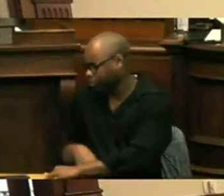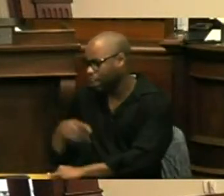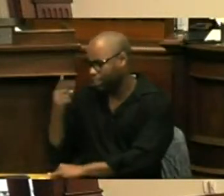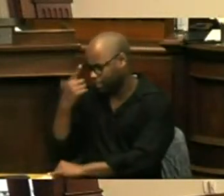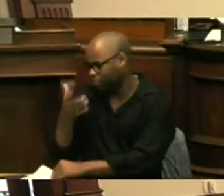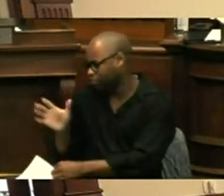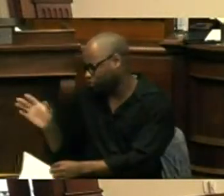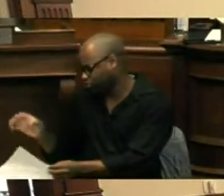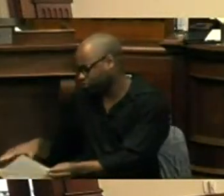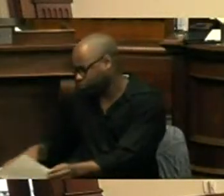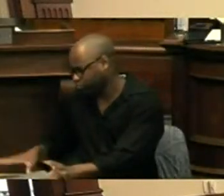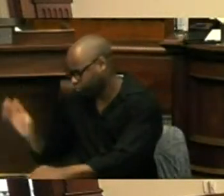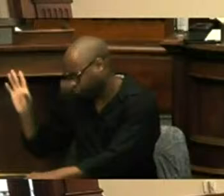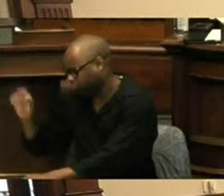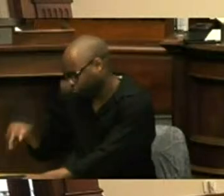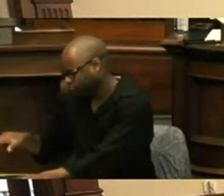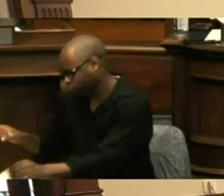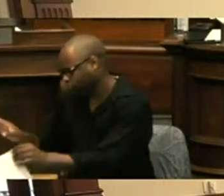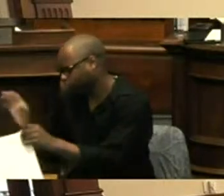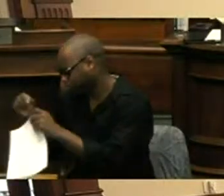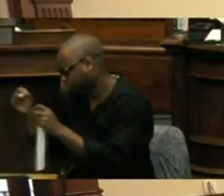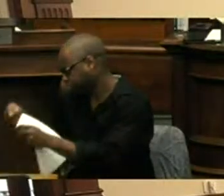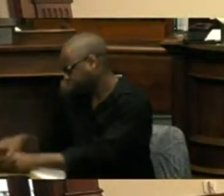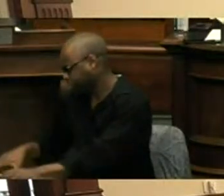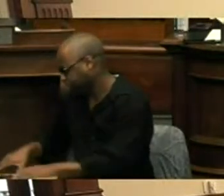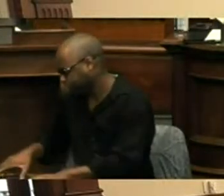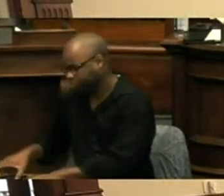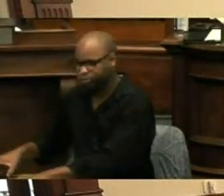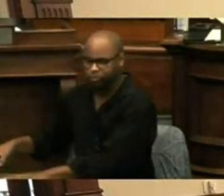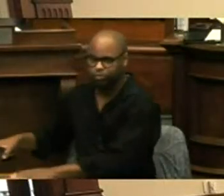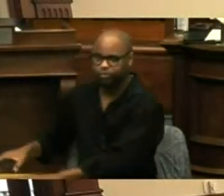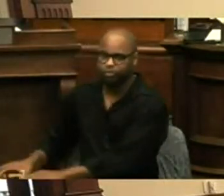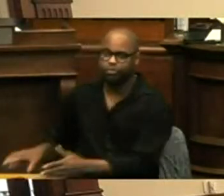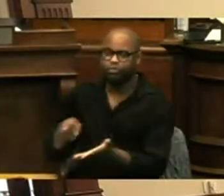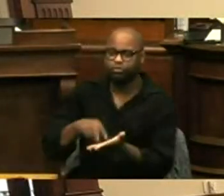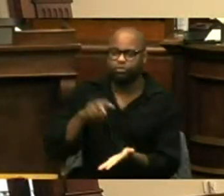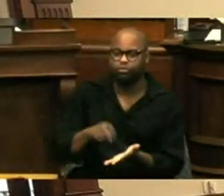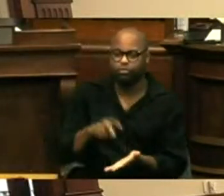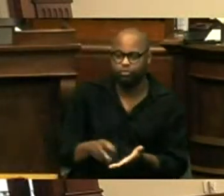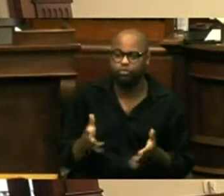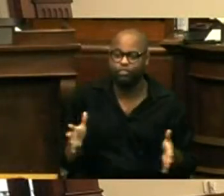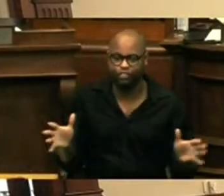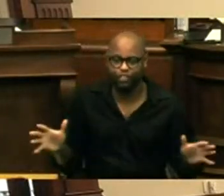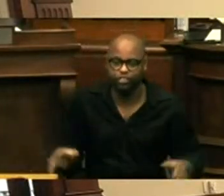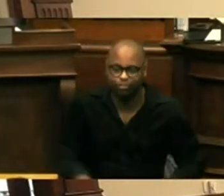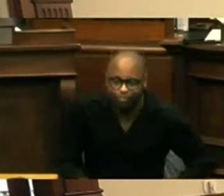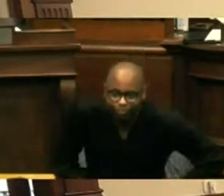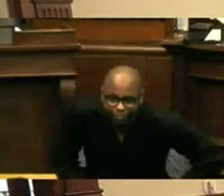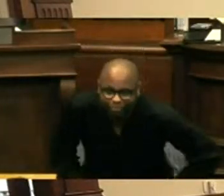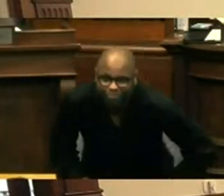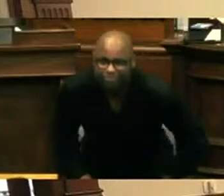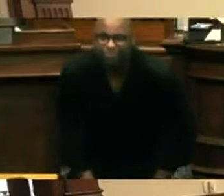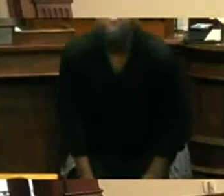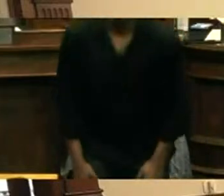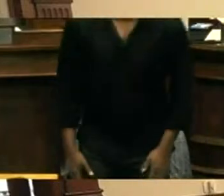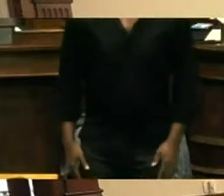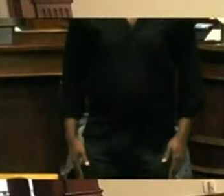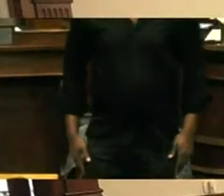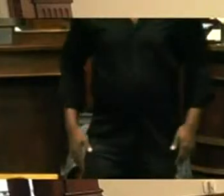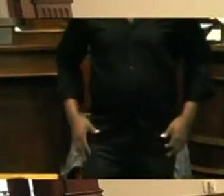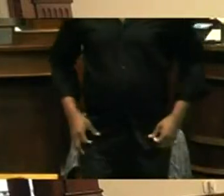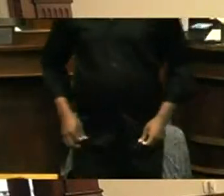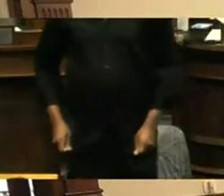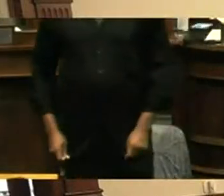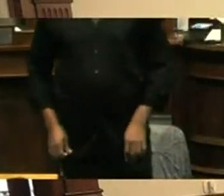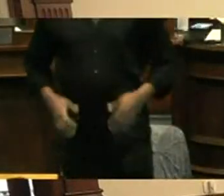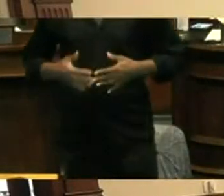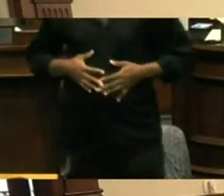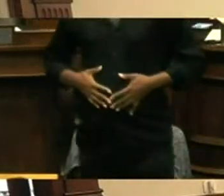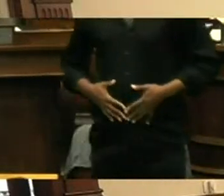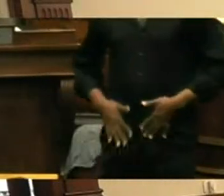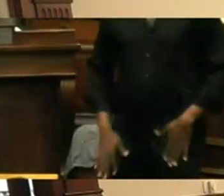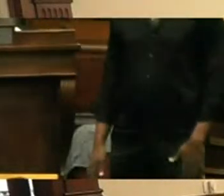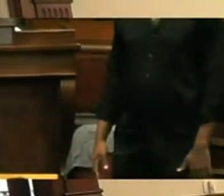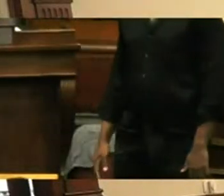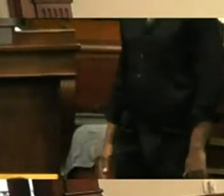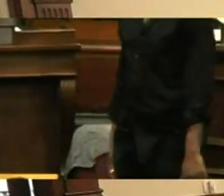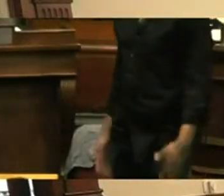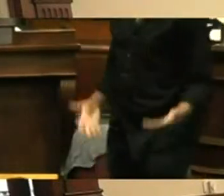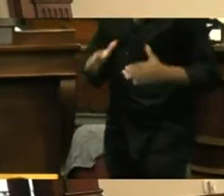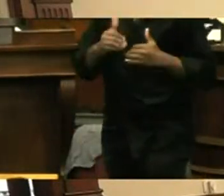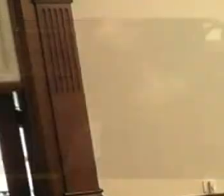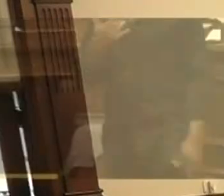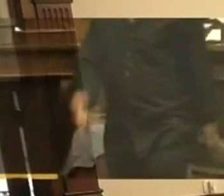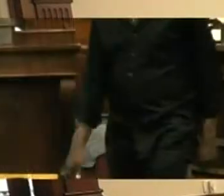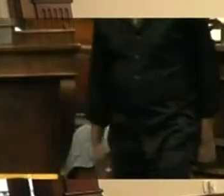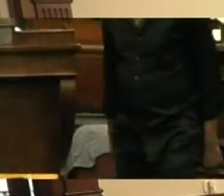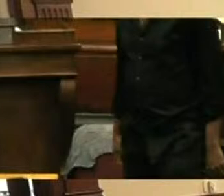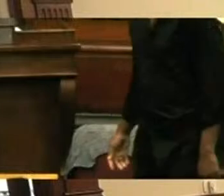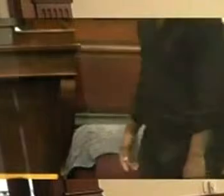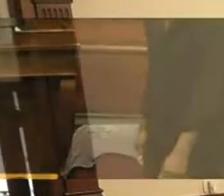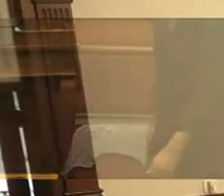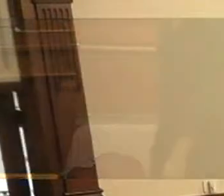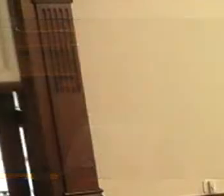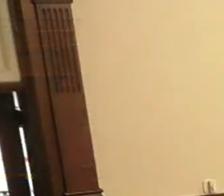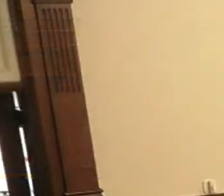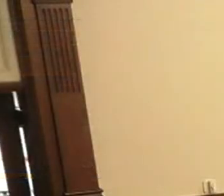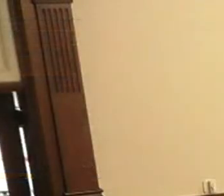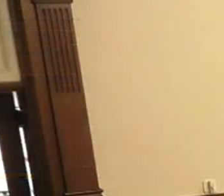public works stand. Committee